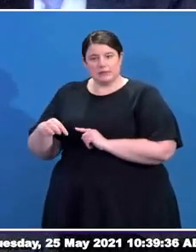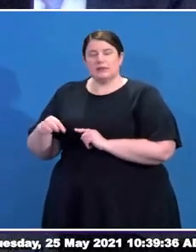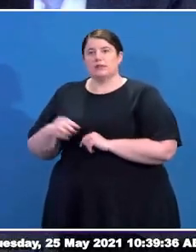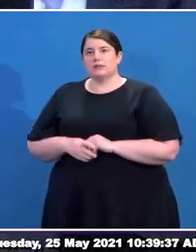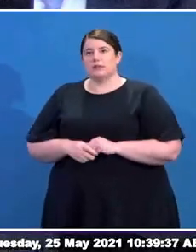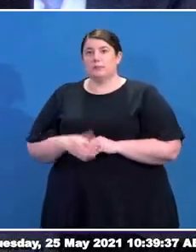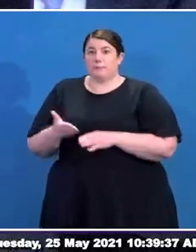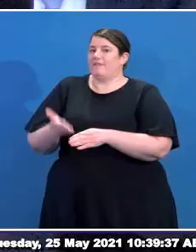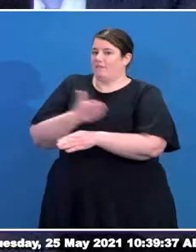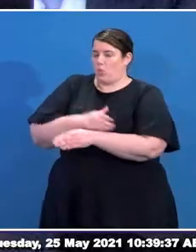you know, prior to this.